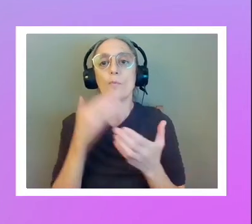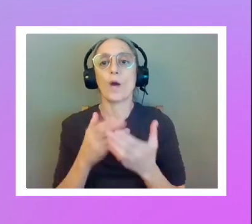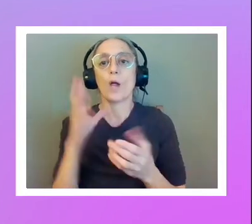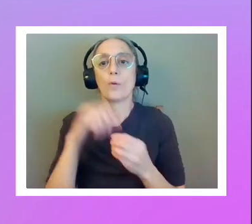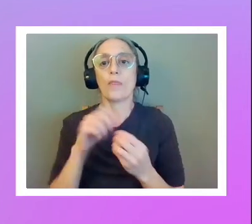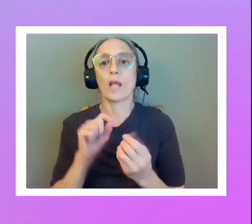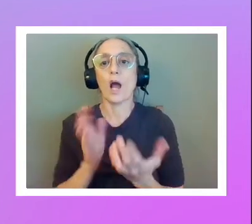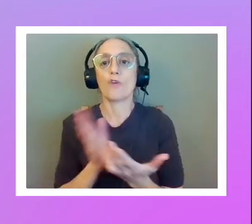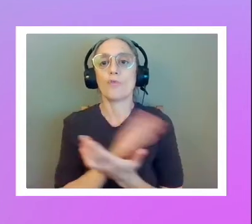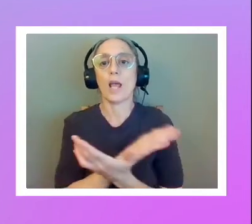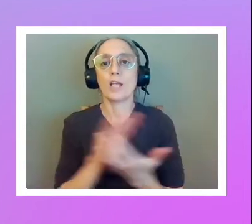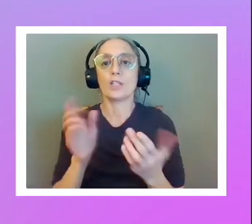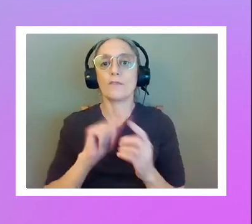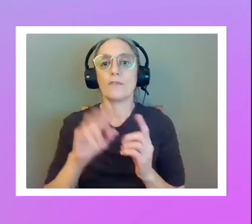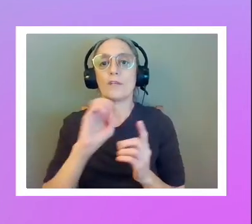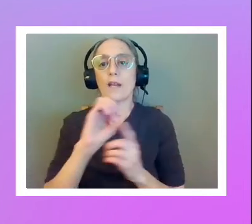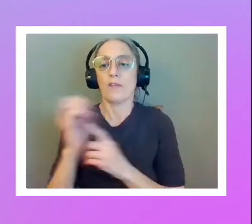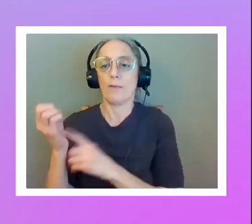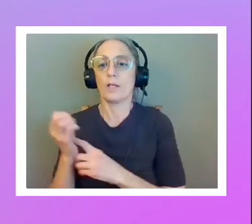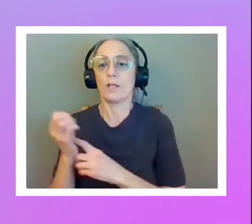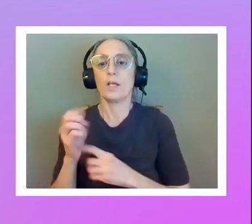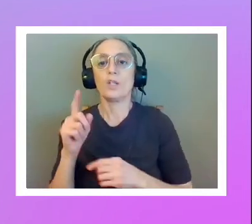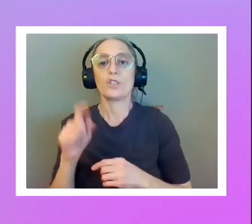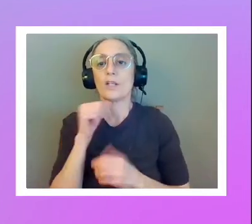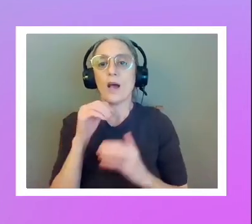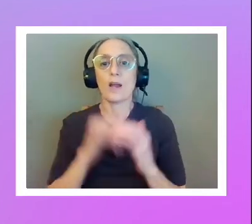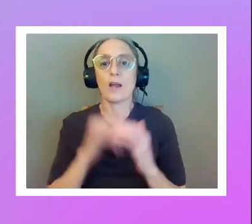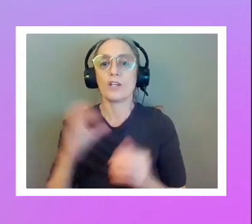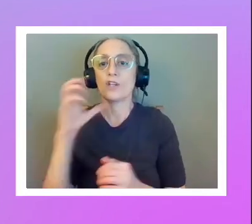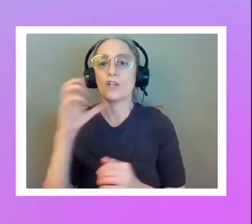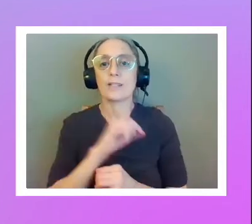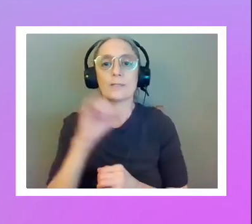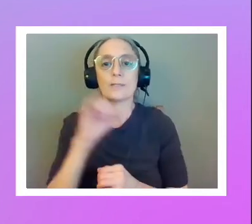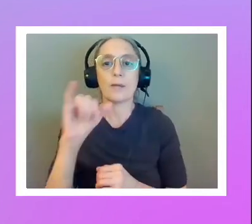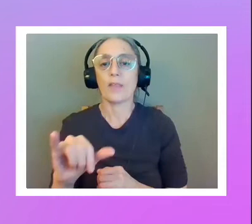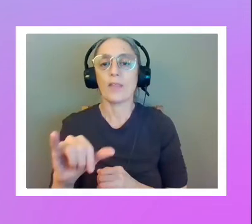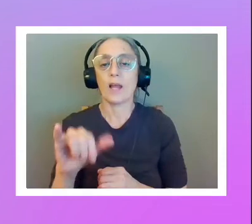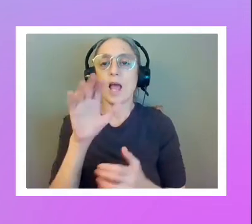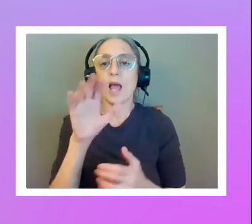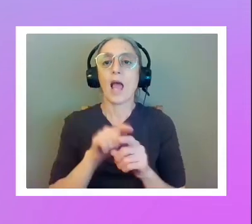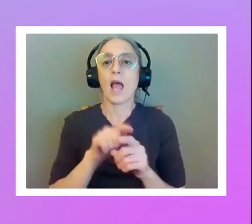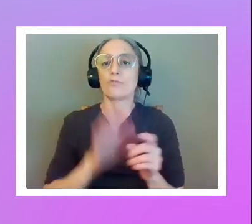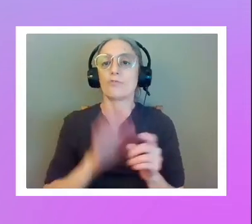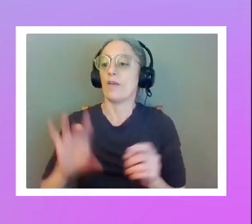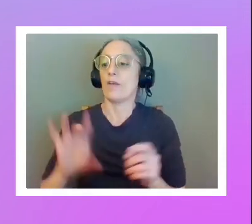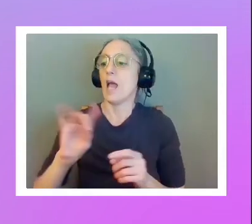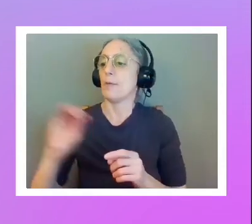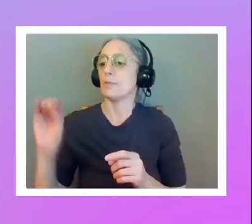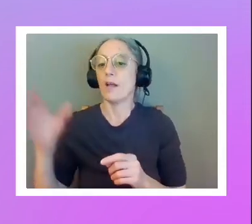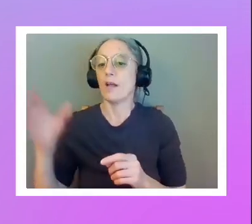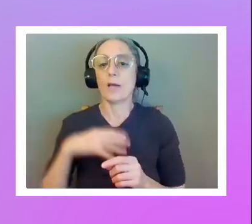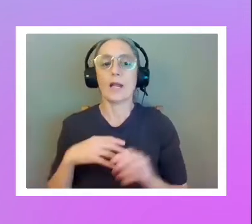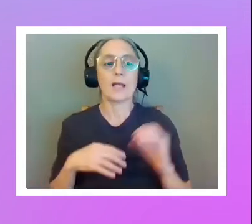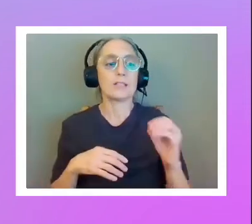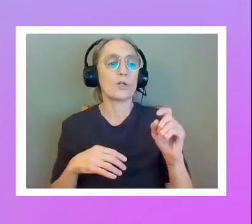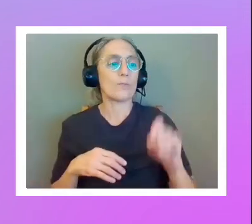This should not be underestimated as roughly 8% of men and 0.5% of women worldwide are living